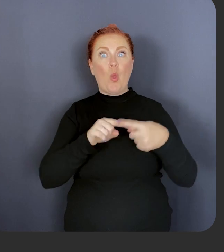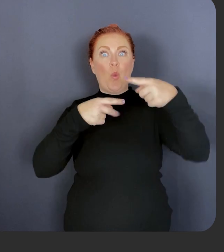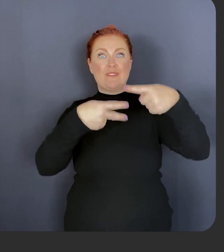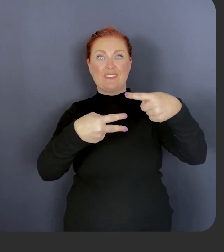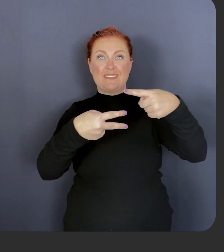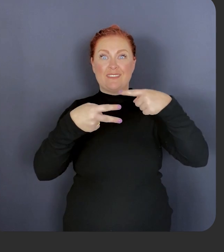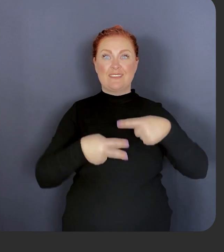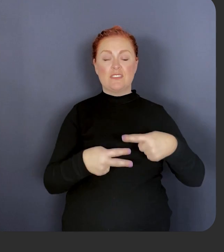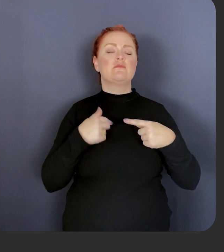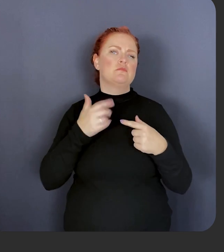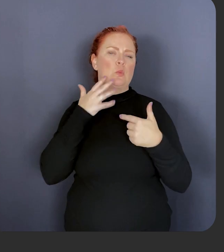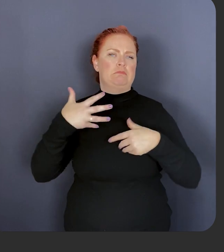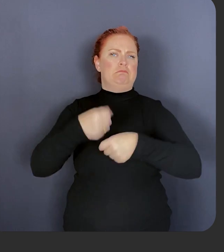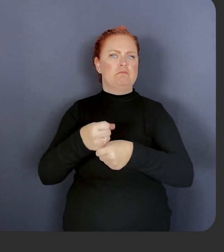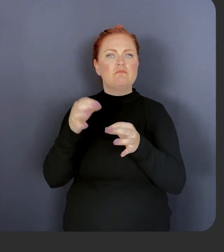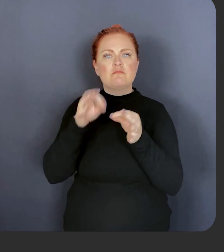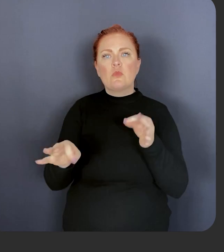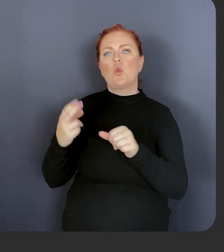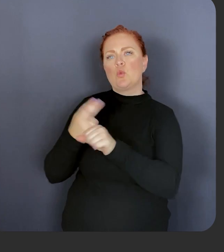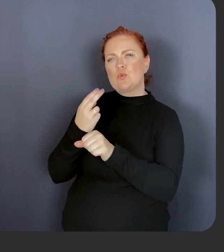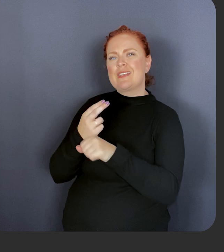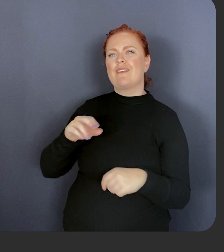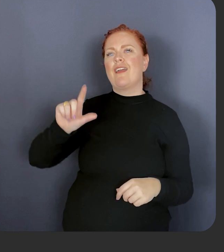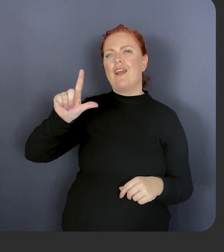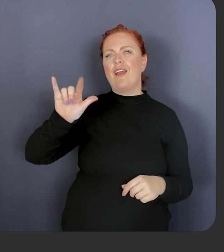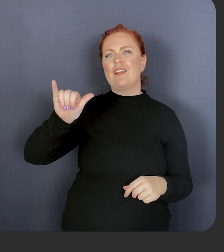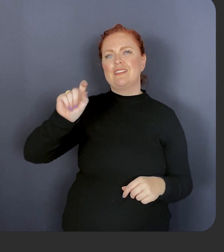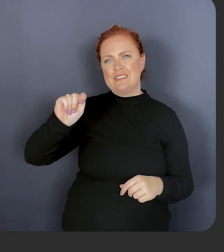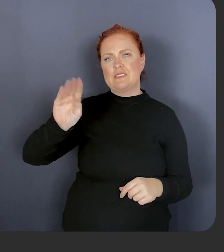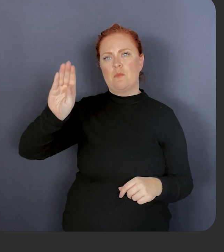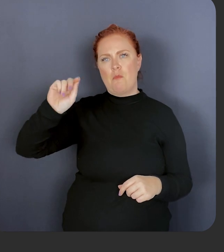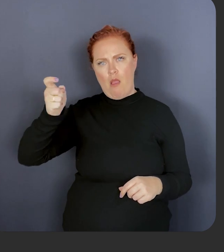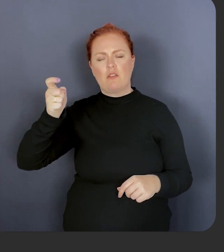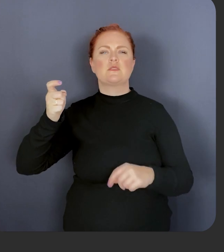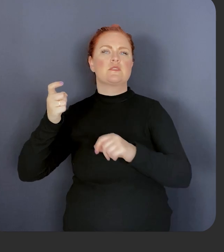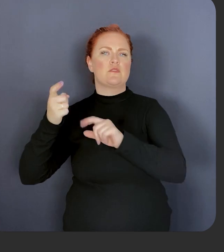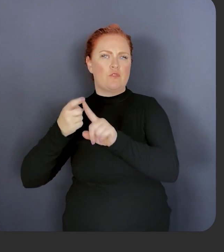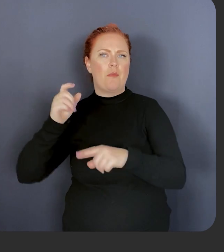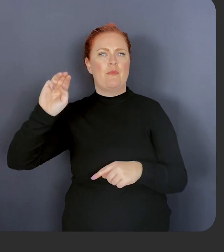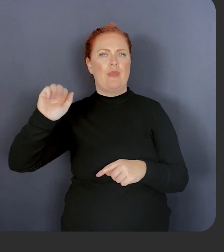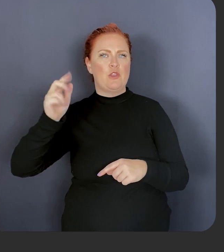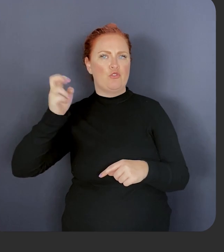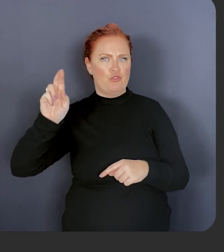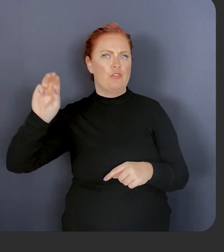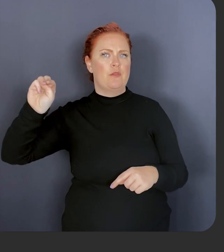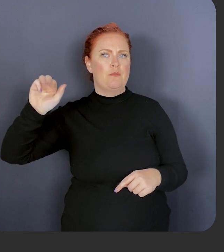as much as possible and use the Angular Material list box to build out this interaction pattern.